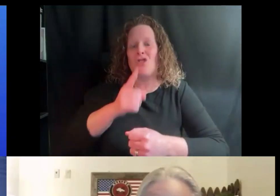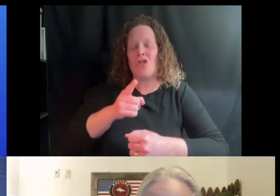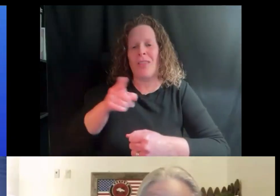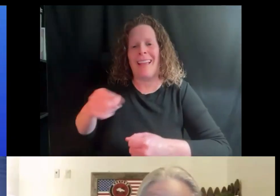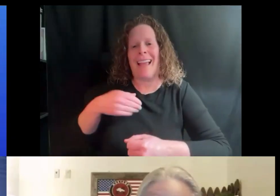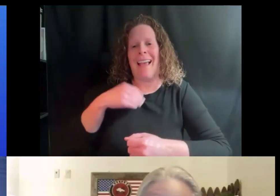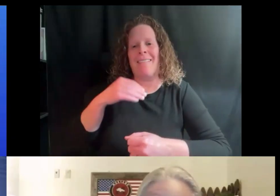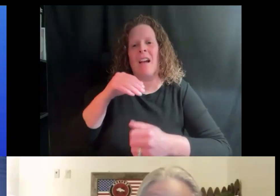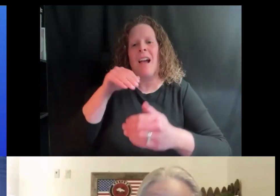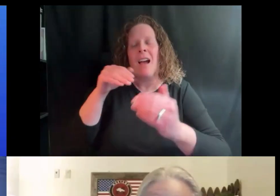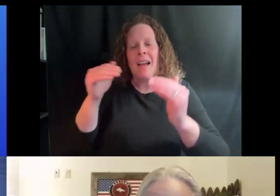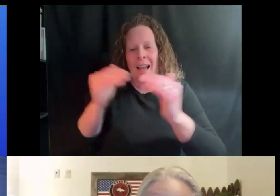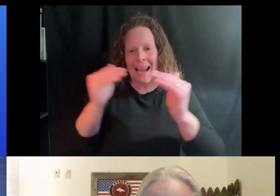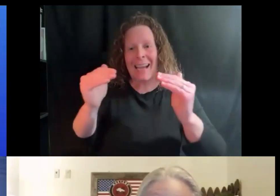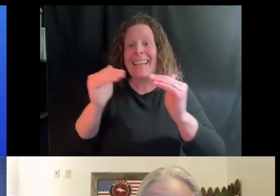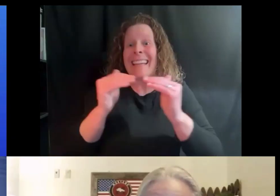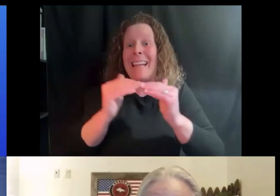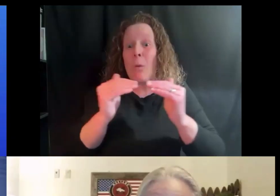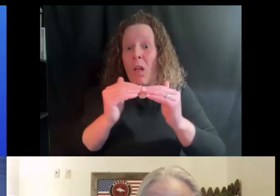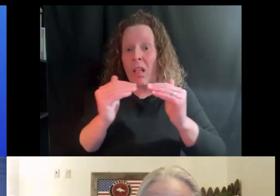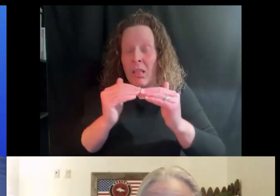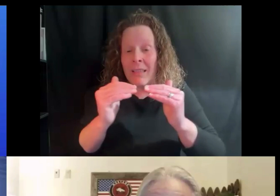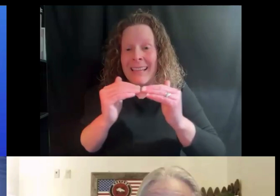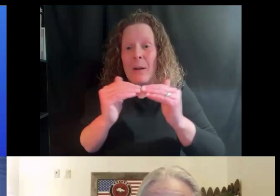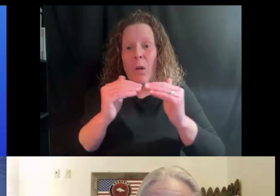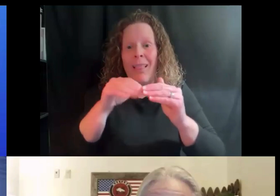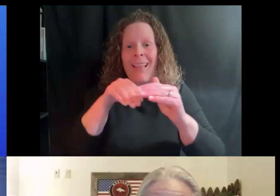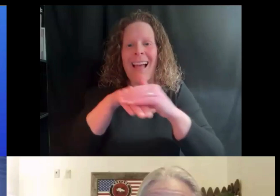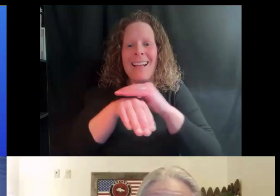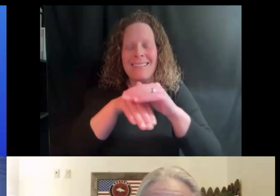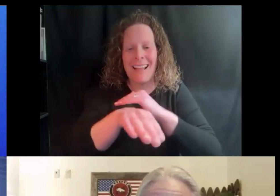of their job then that's on them.